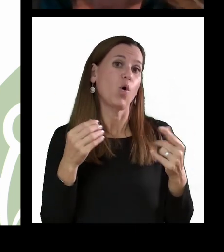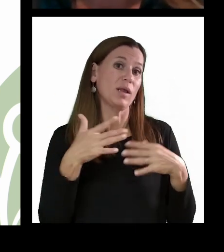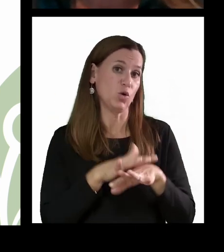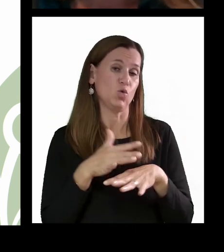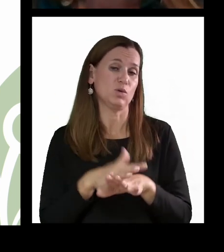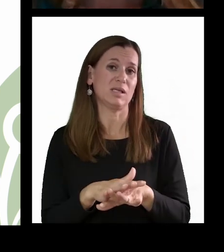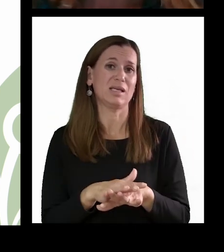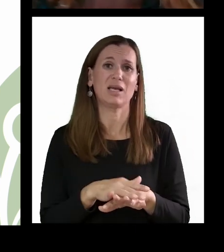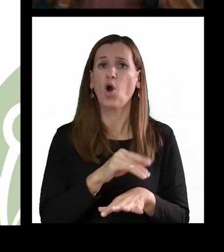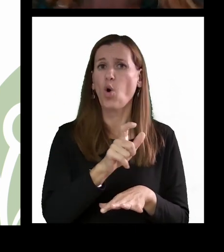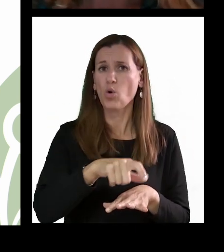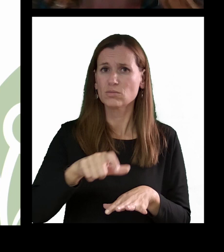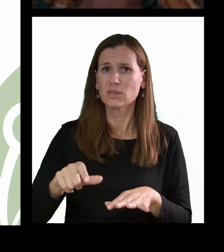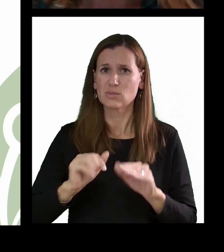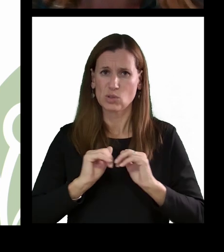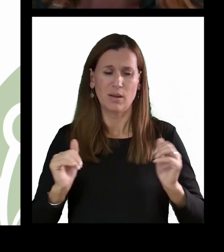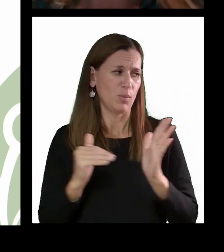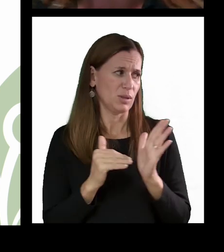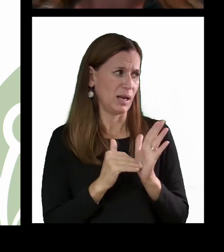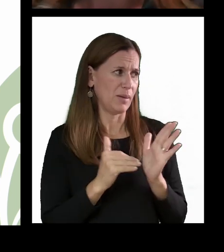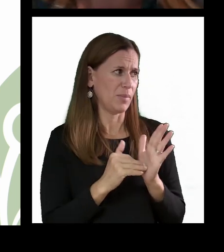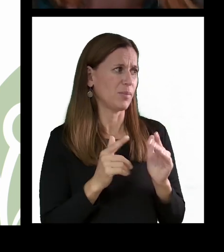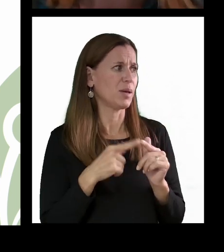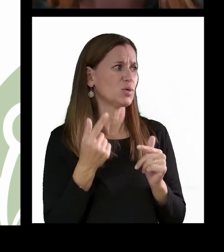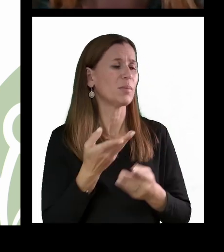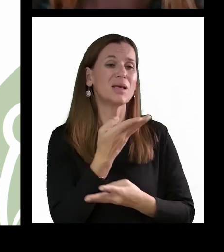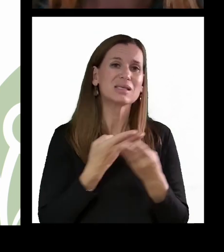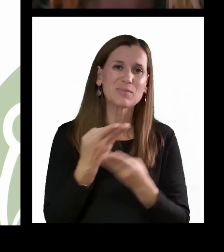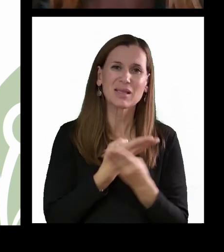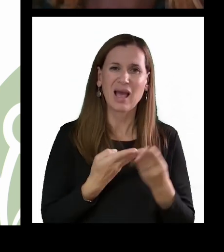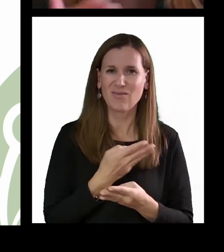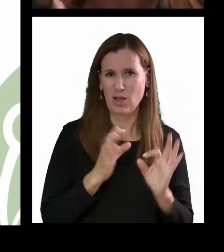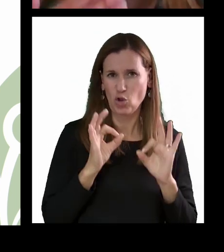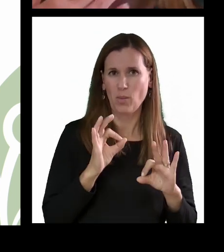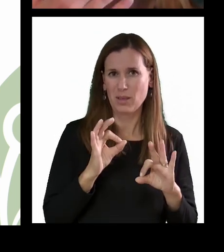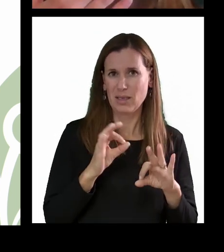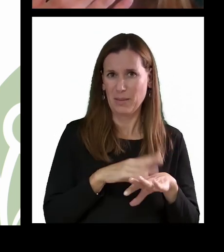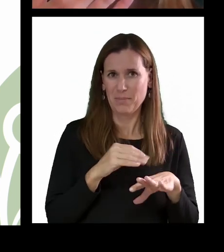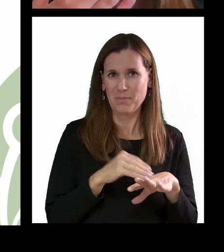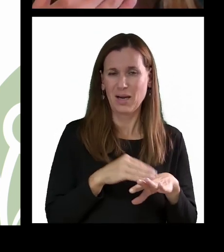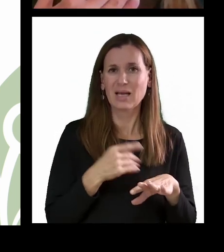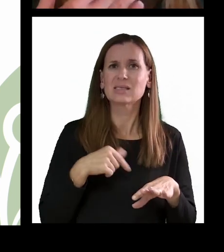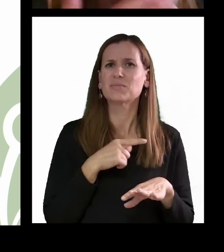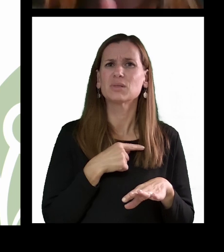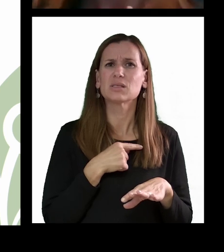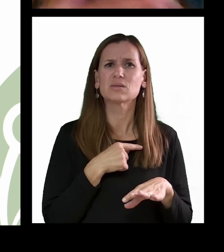With the database we also implemented an exchange of good practise because we have been looking good practise among all the